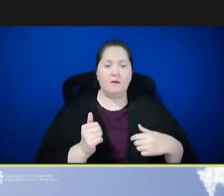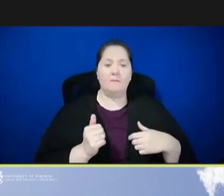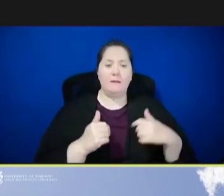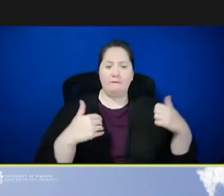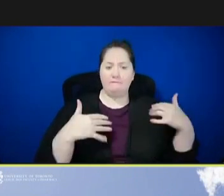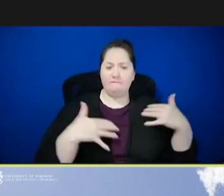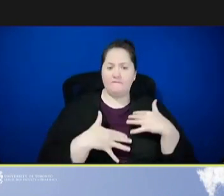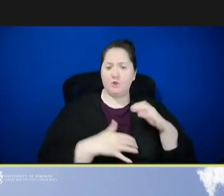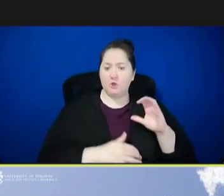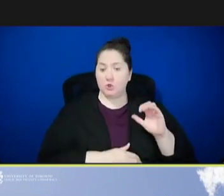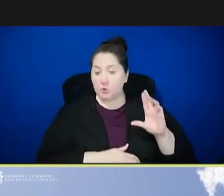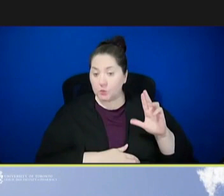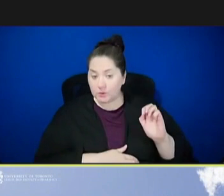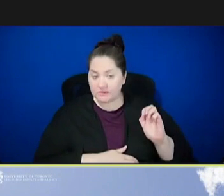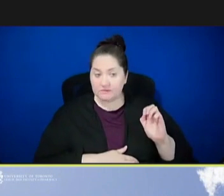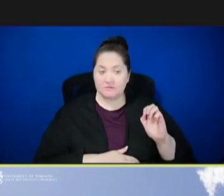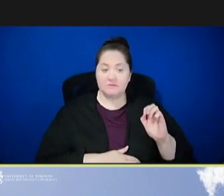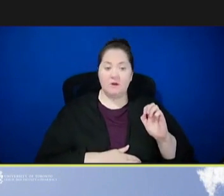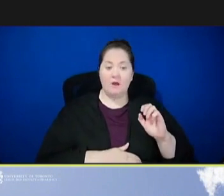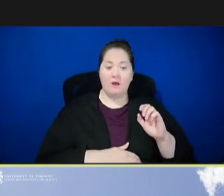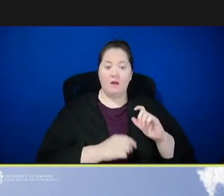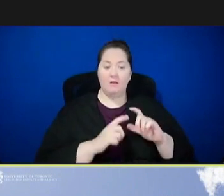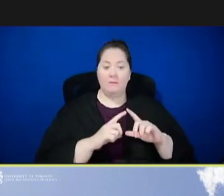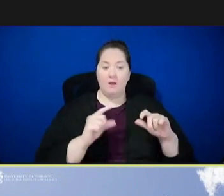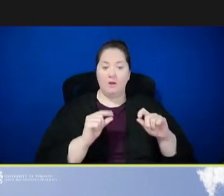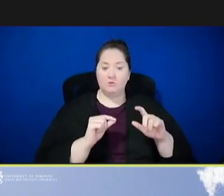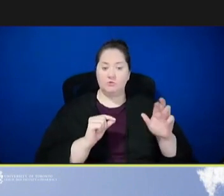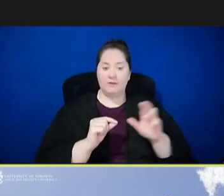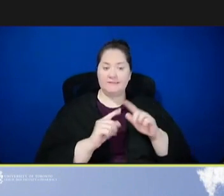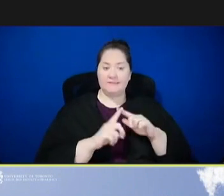so you see in the box on the right beside the word environment some examples of